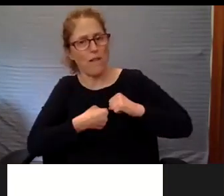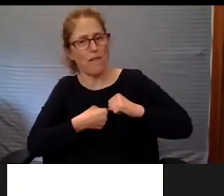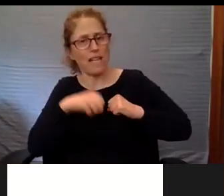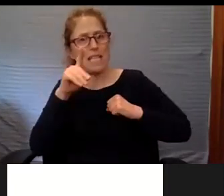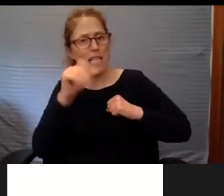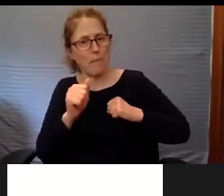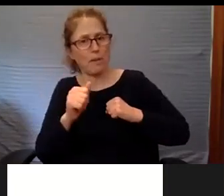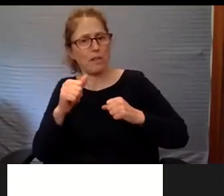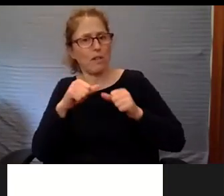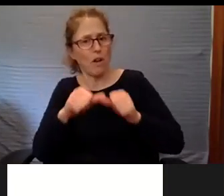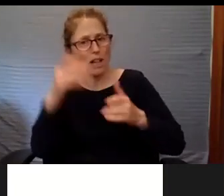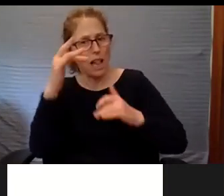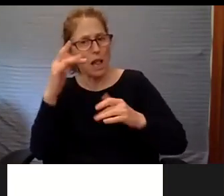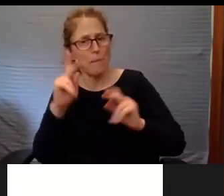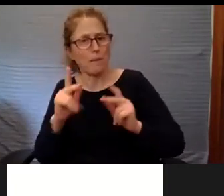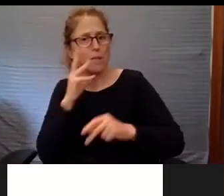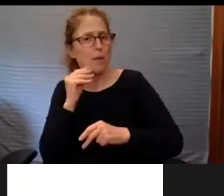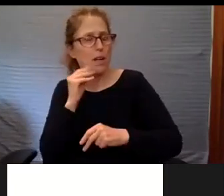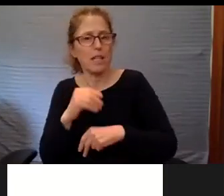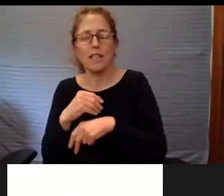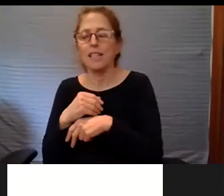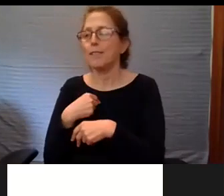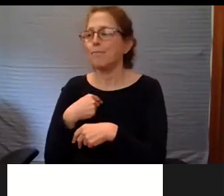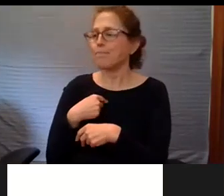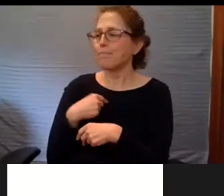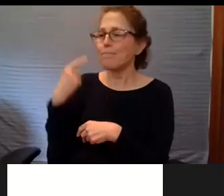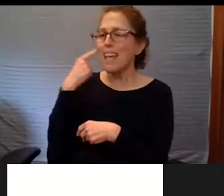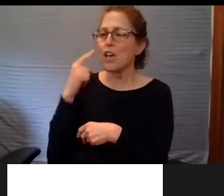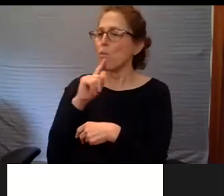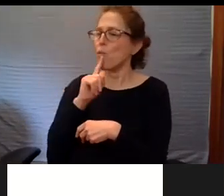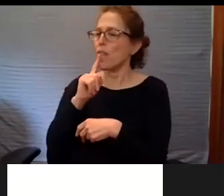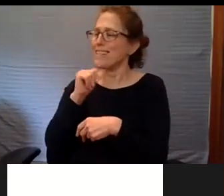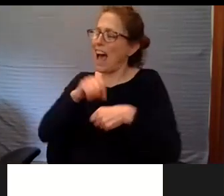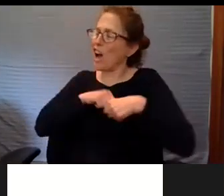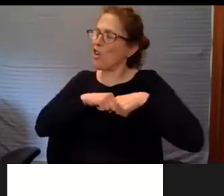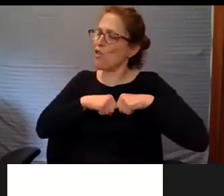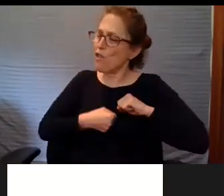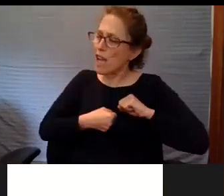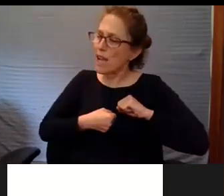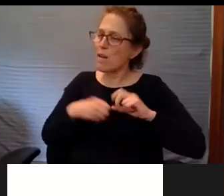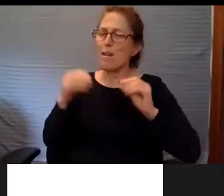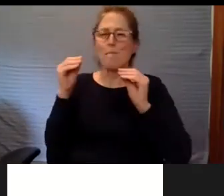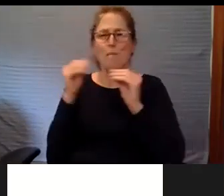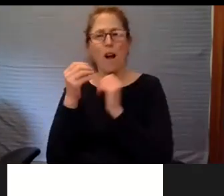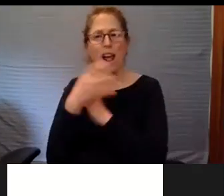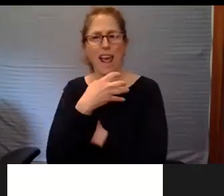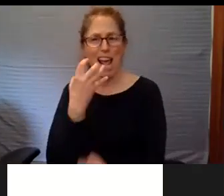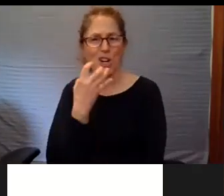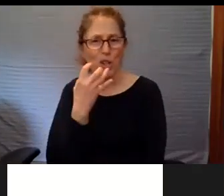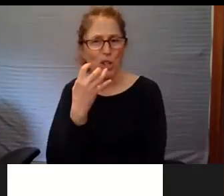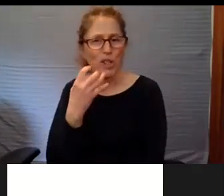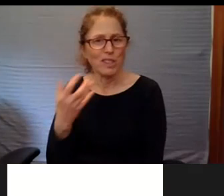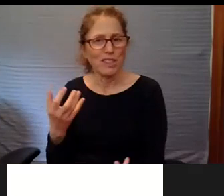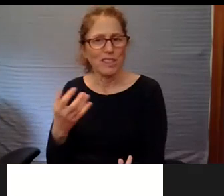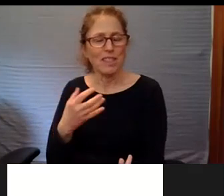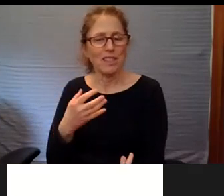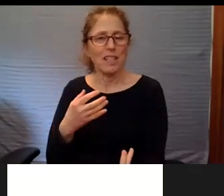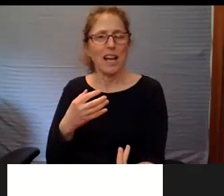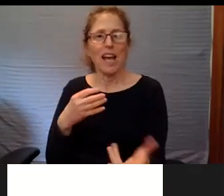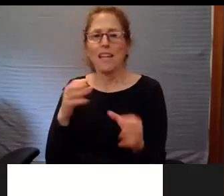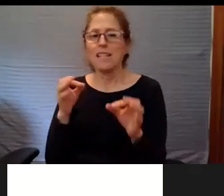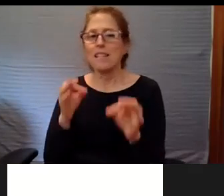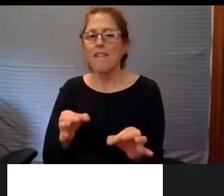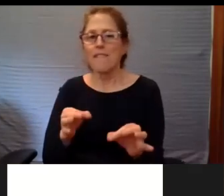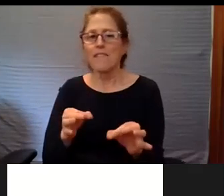Well, I think it's not so much grief as maybe anger and definitely discomfort,